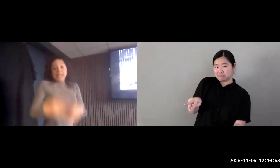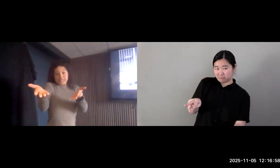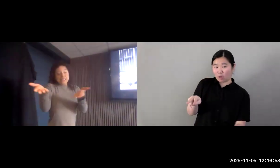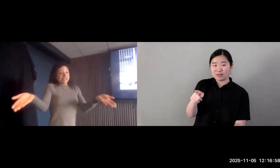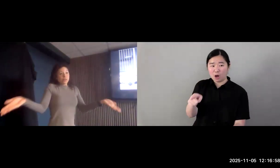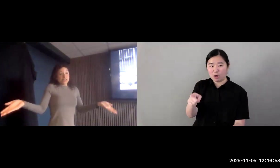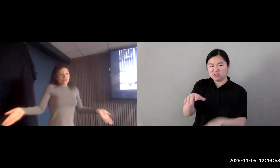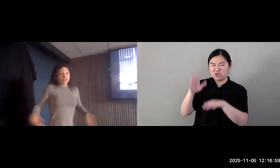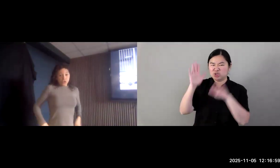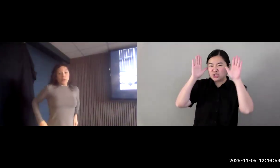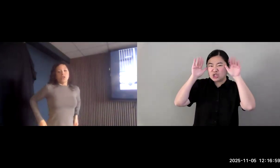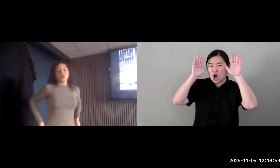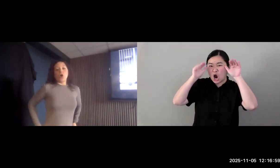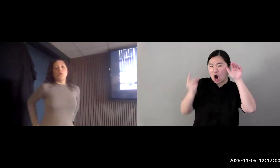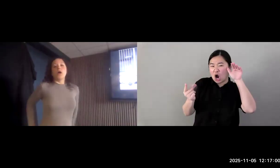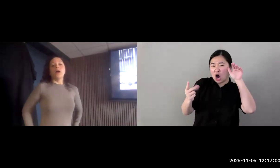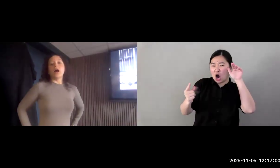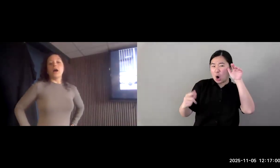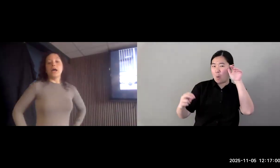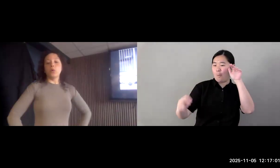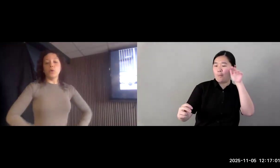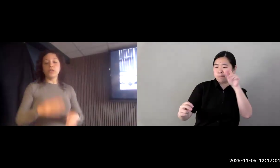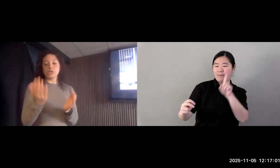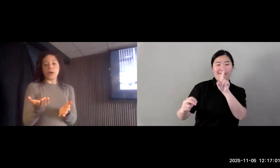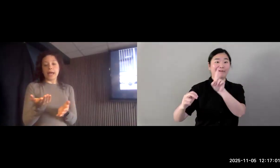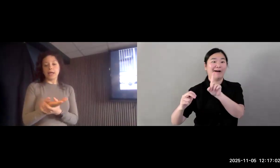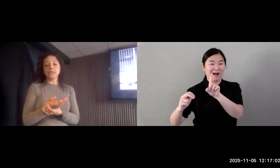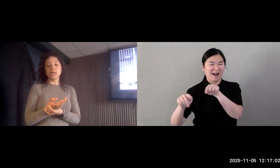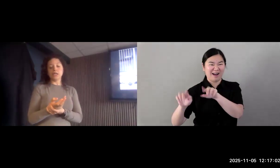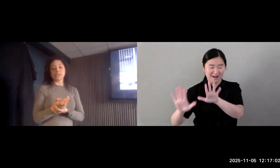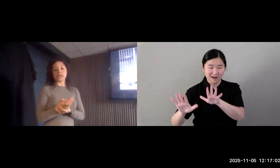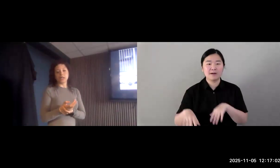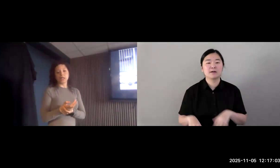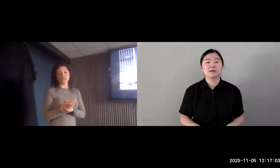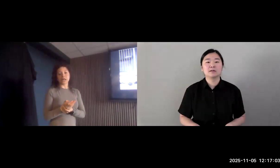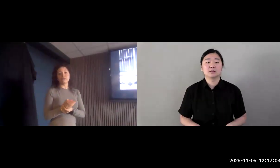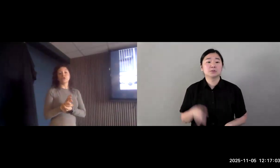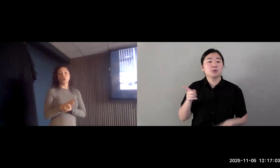And indeed, that's what the signer is doing. So with his right hand, he is signing the sign for LOOK.